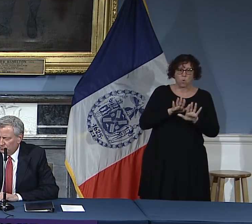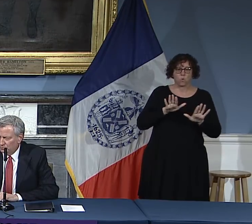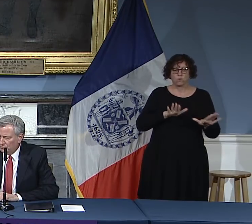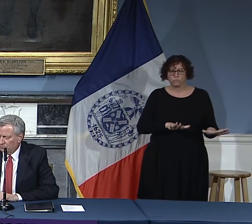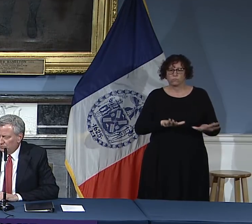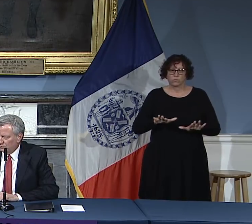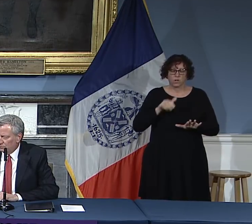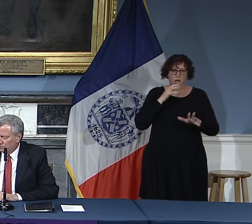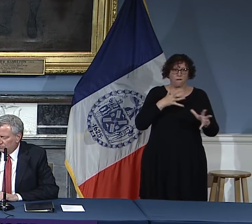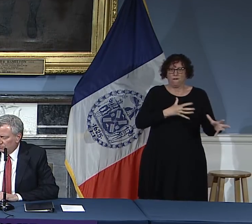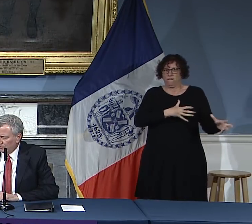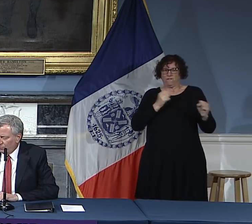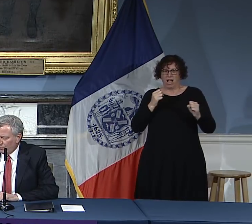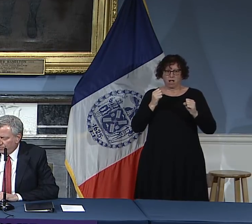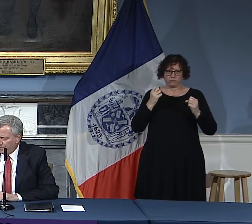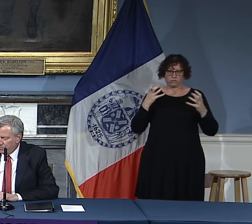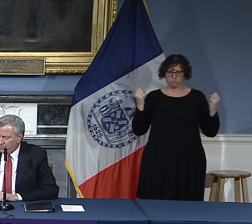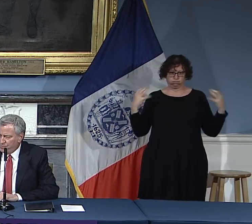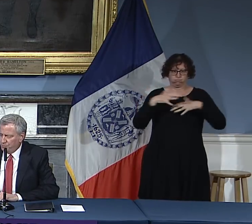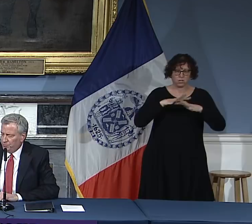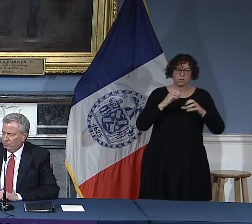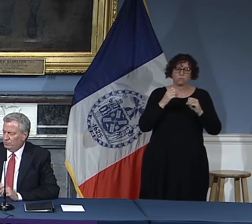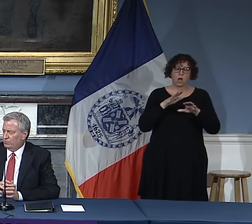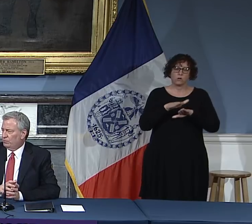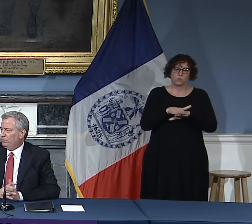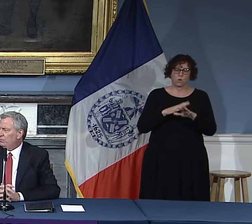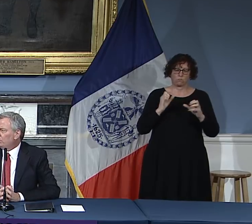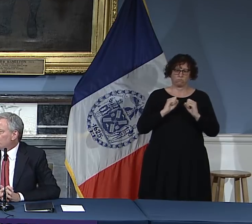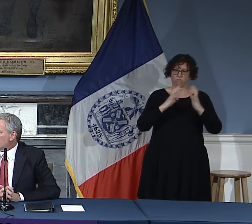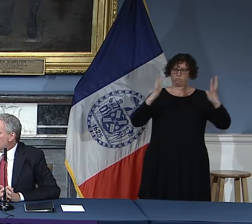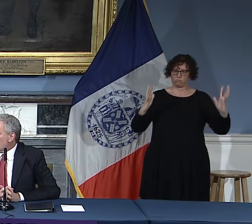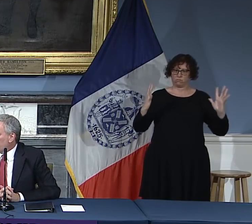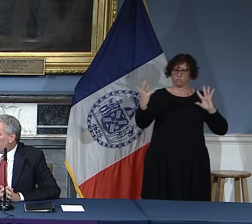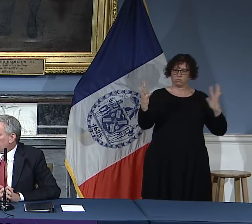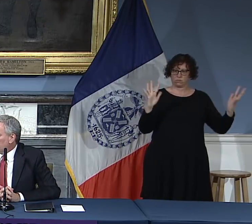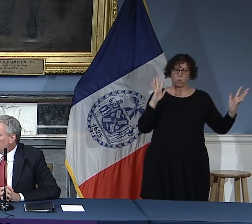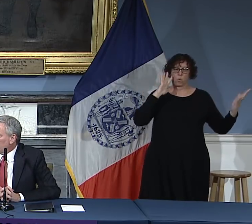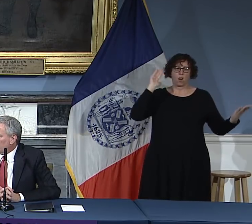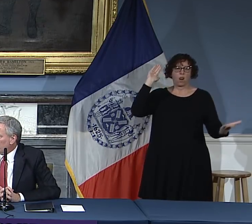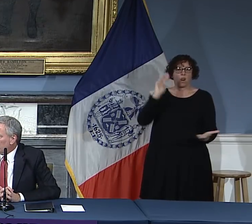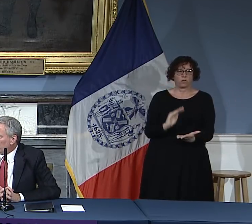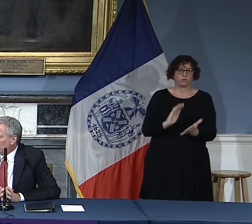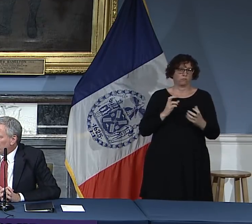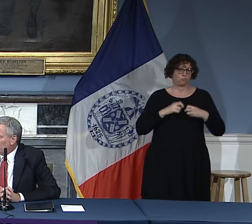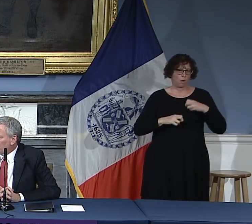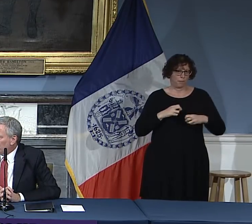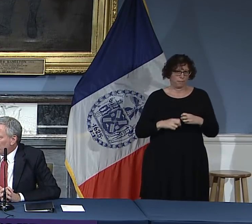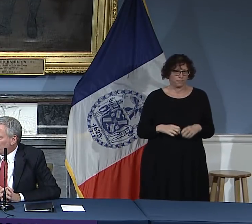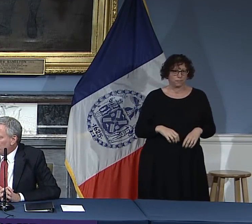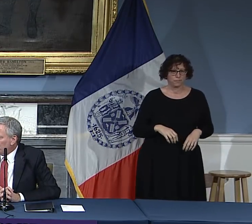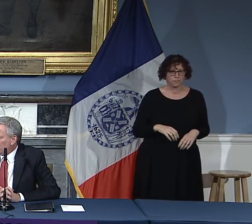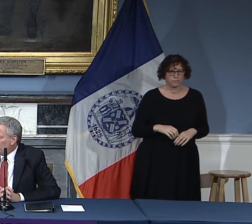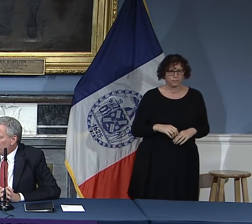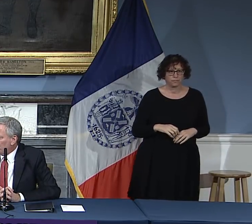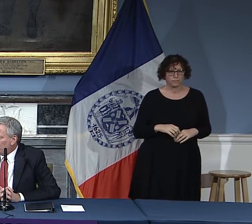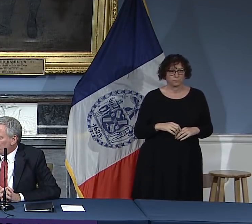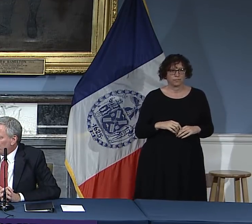THAT OUR HEALTH CARE DELIVERY SYSTEM ISN'T OVERRUN THWI INDVIIDUALS WHO